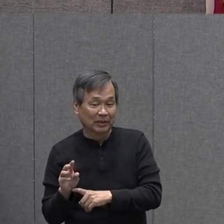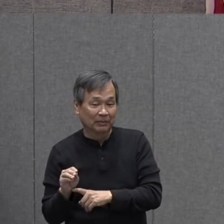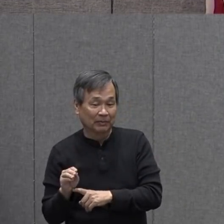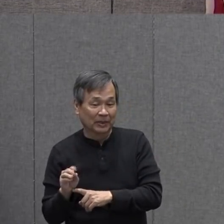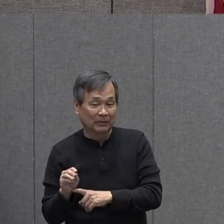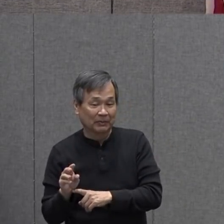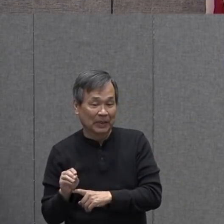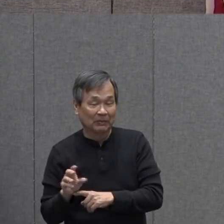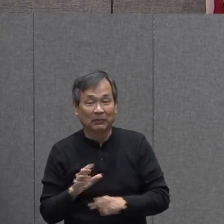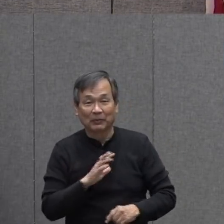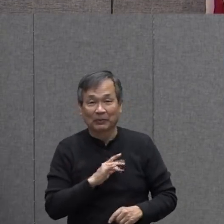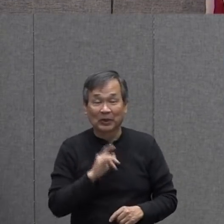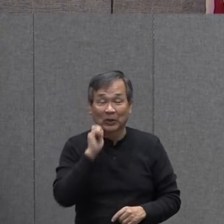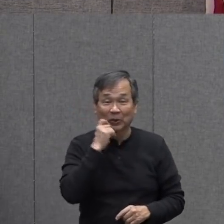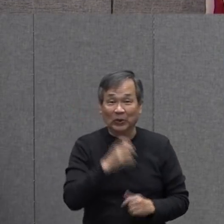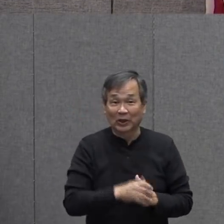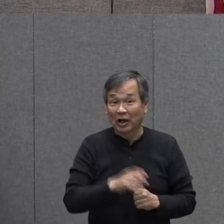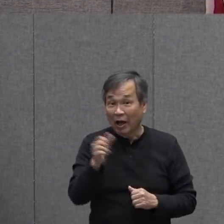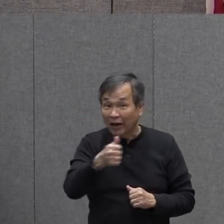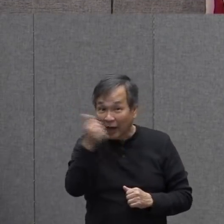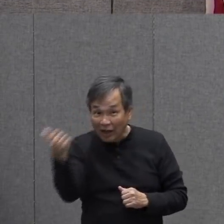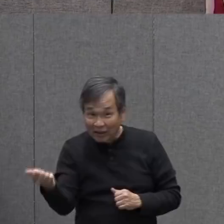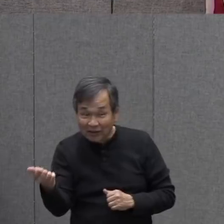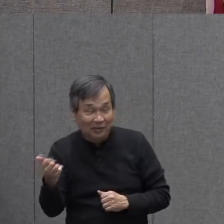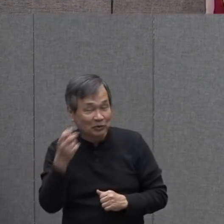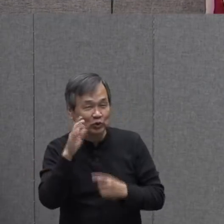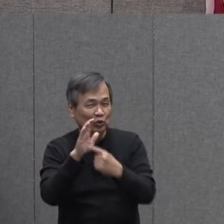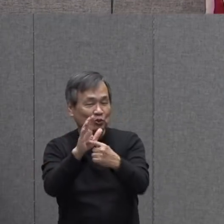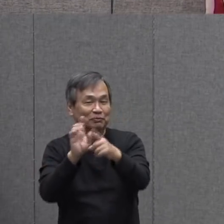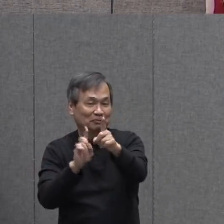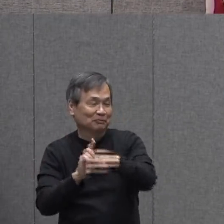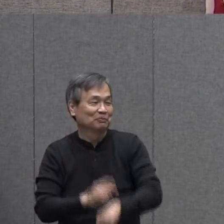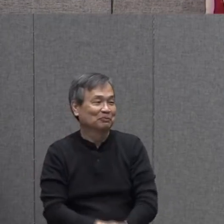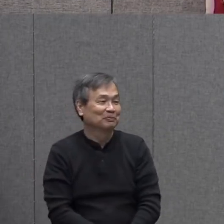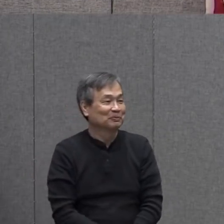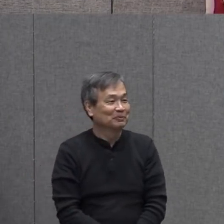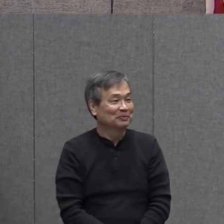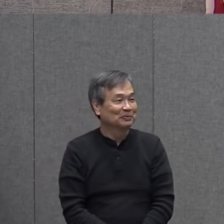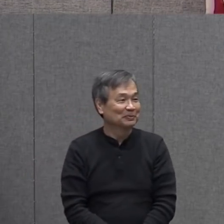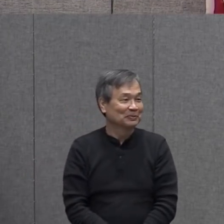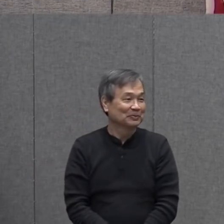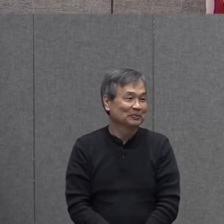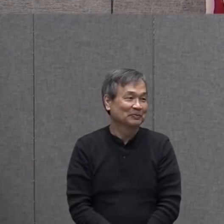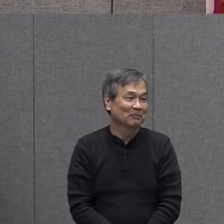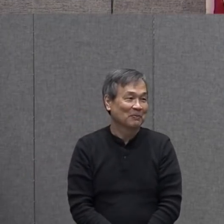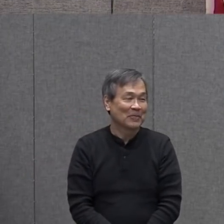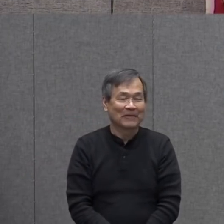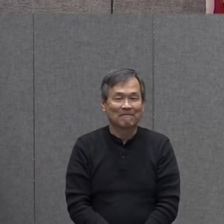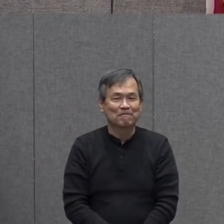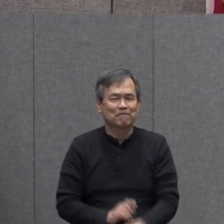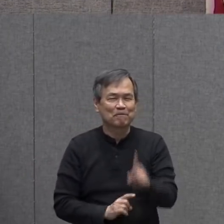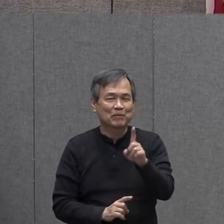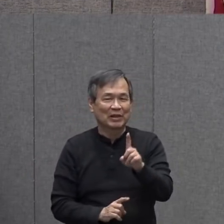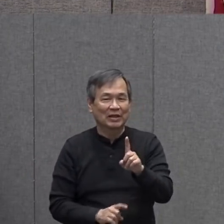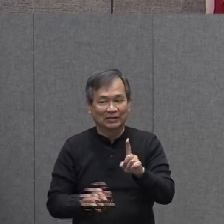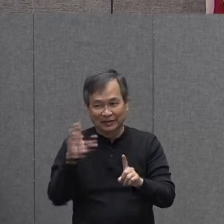And if I have another piece, right next to it, let me see if I can find an extra piece in here,